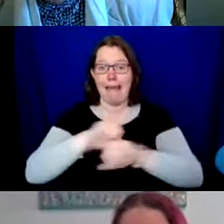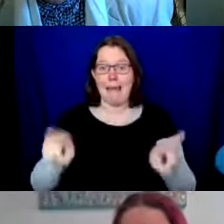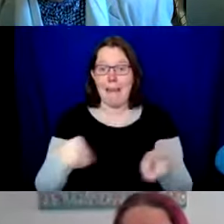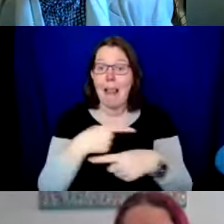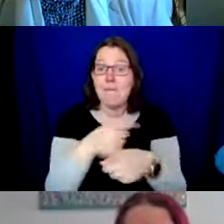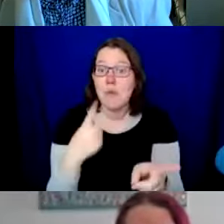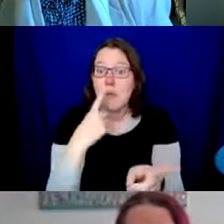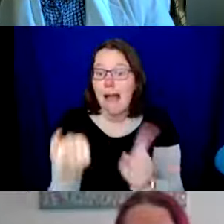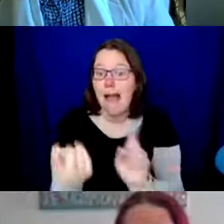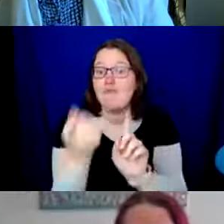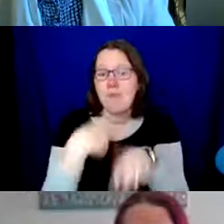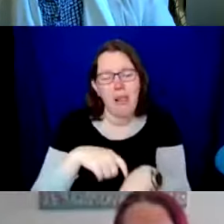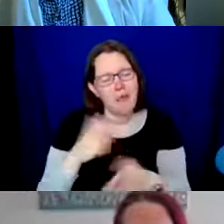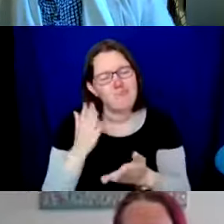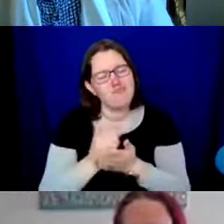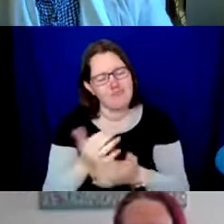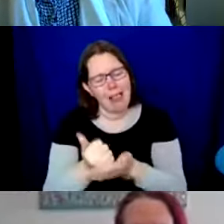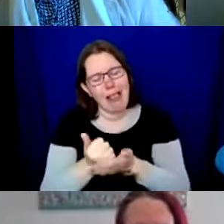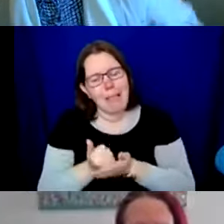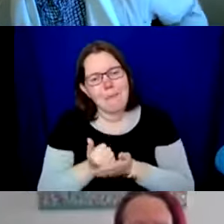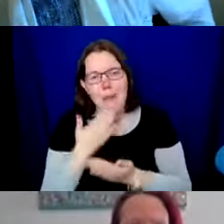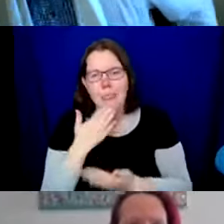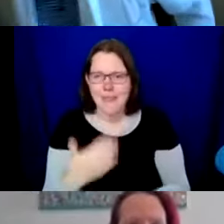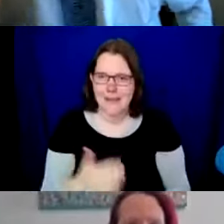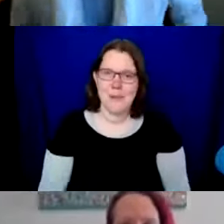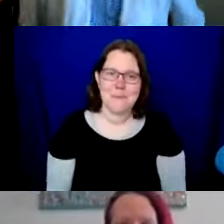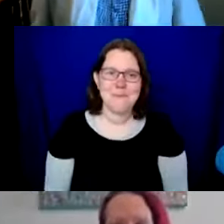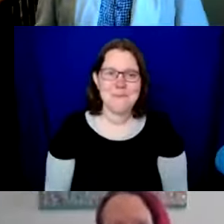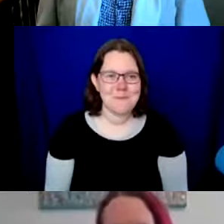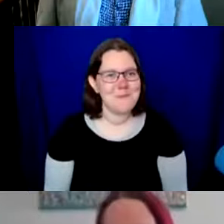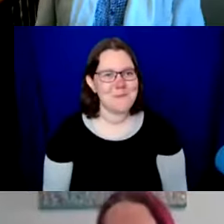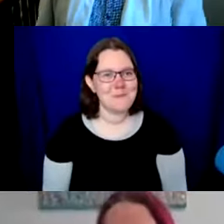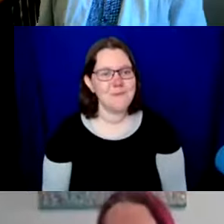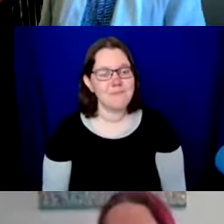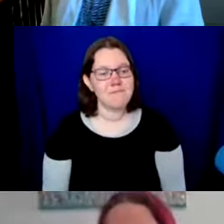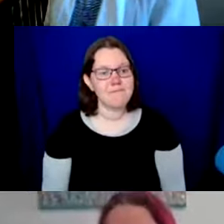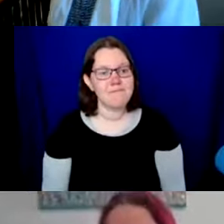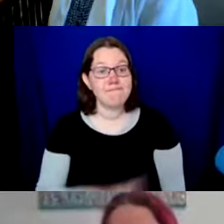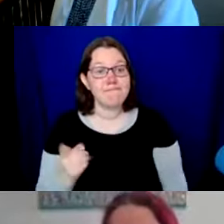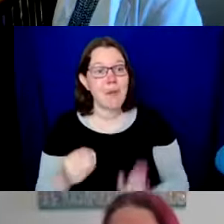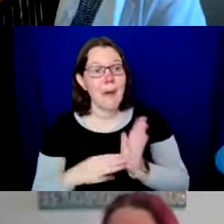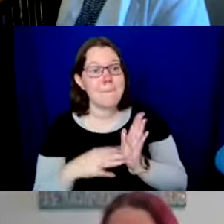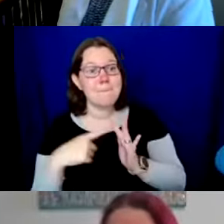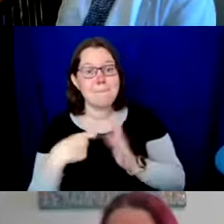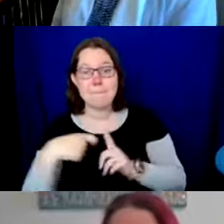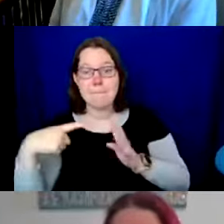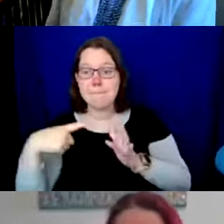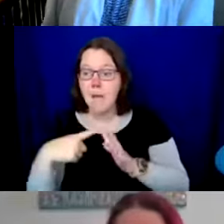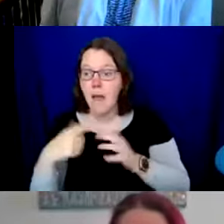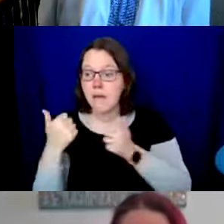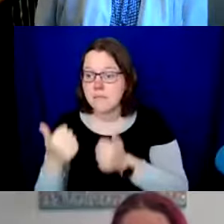thank you very much um just i can see that gobscure has asked about captions